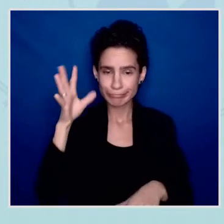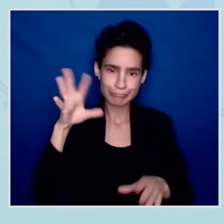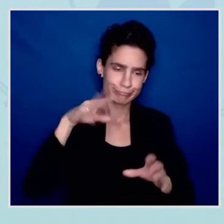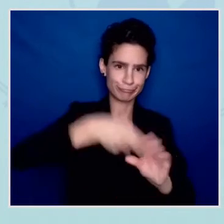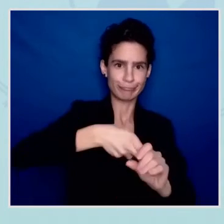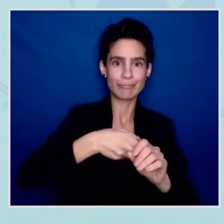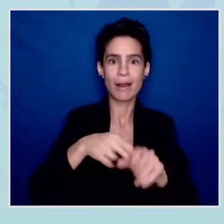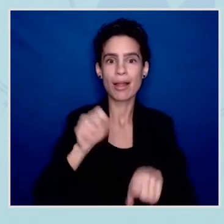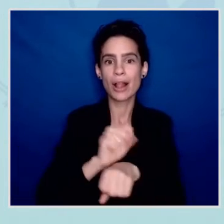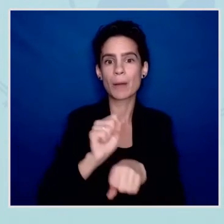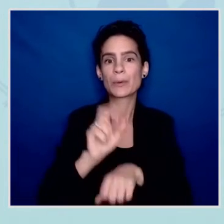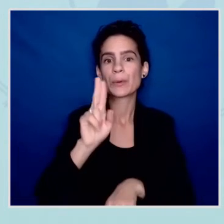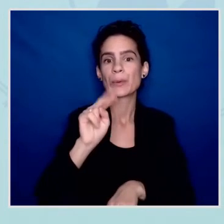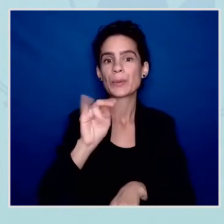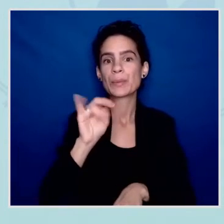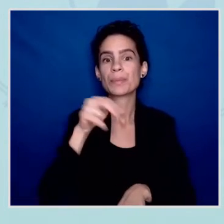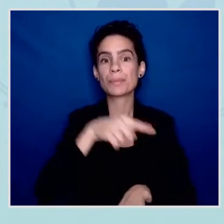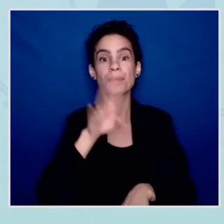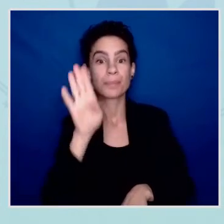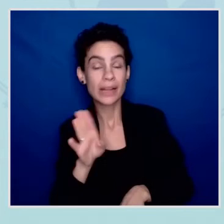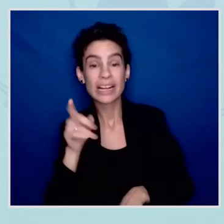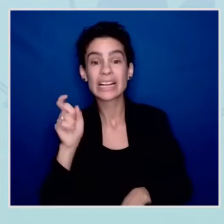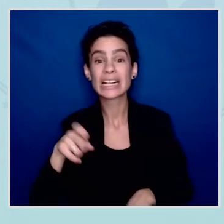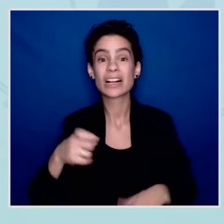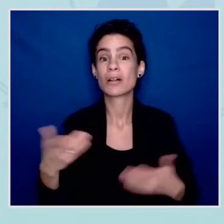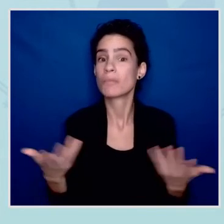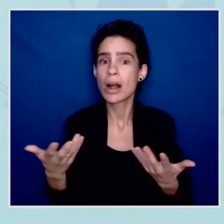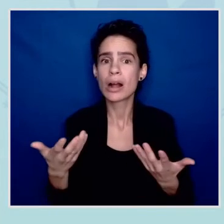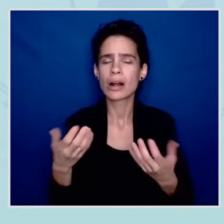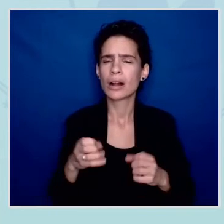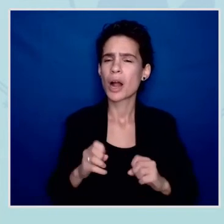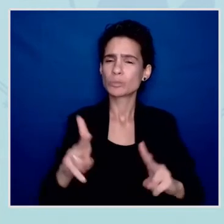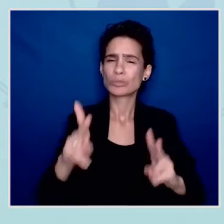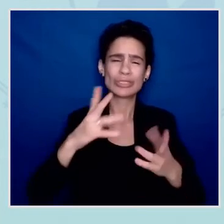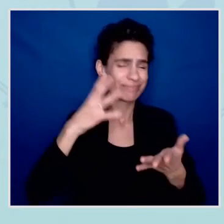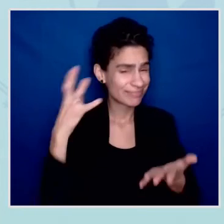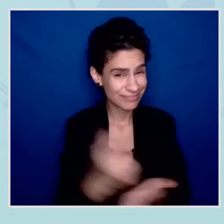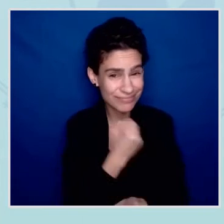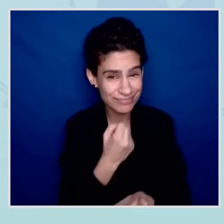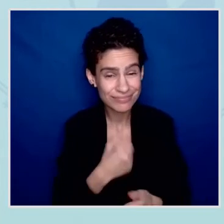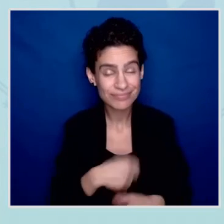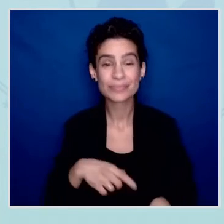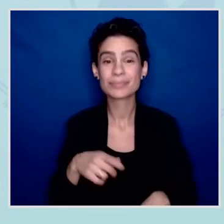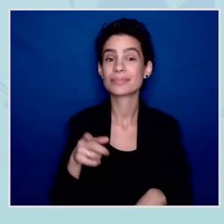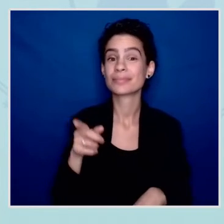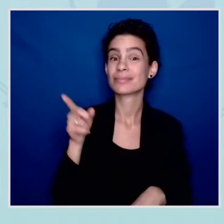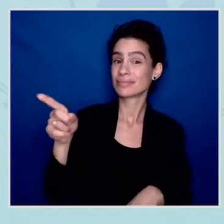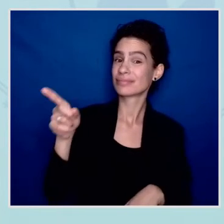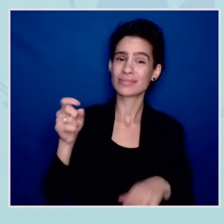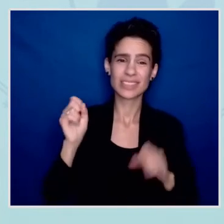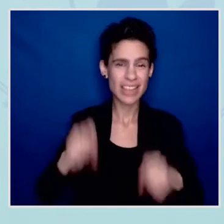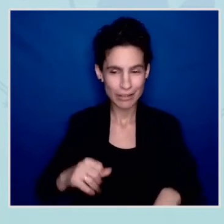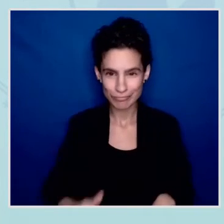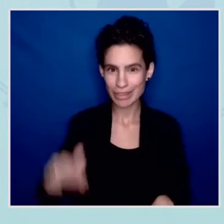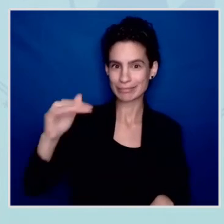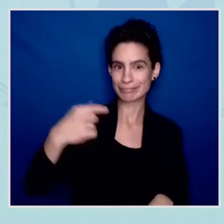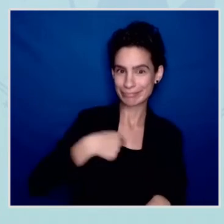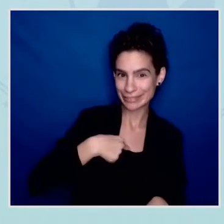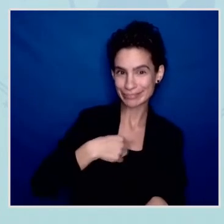BROUGHT WITH THEM THEIR WILLING HANDS, HONEST HEARTS AND HOPES FOR THE AMERICAN DREAM. BUT ALL THEY NEEDED BECAUSE MY FATHER